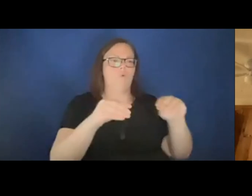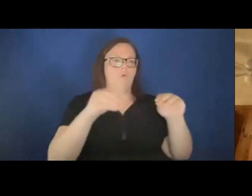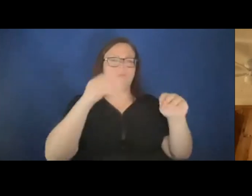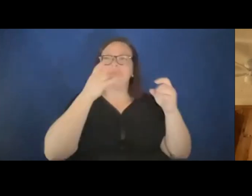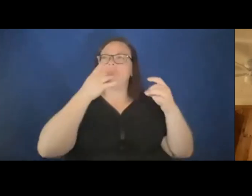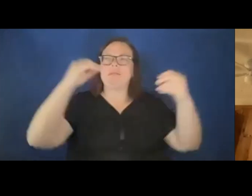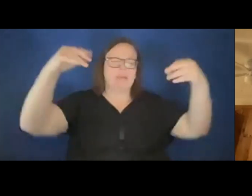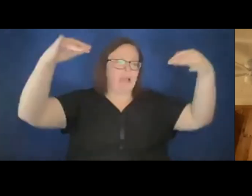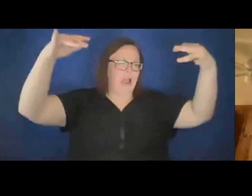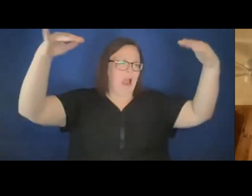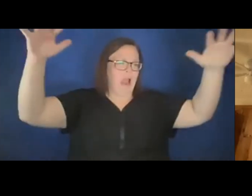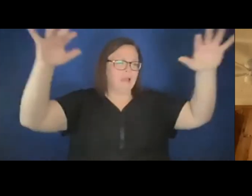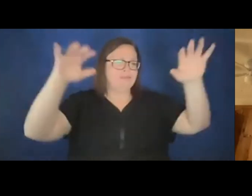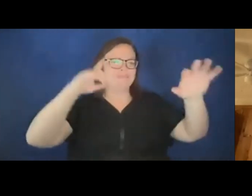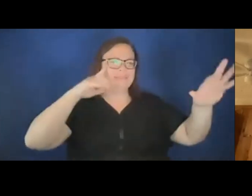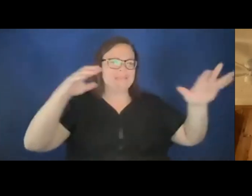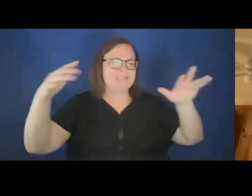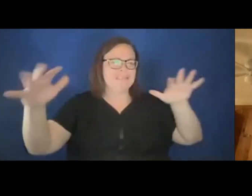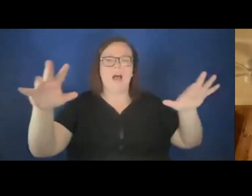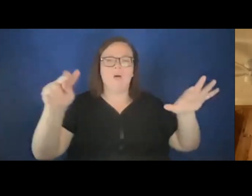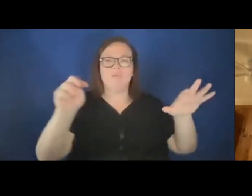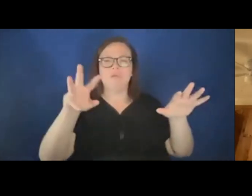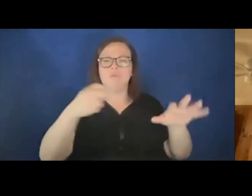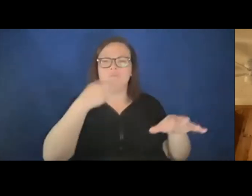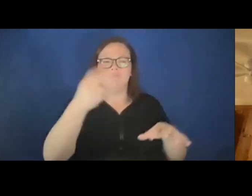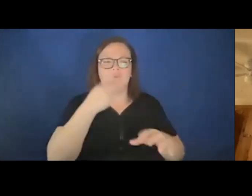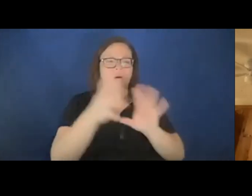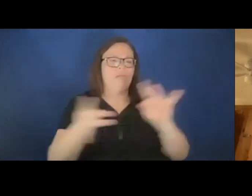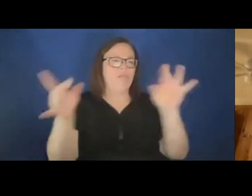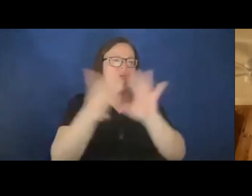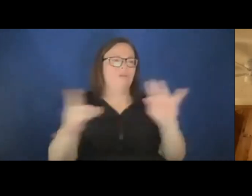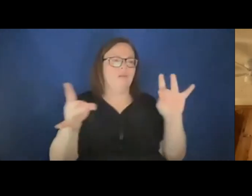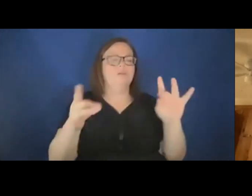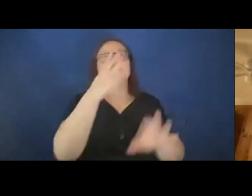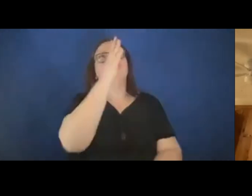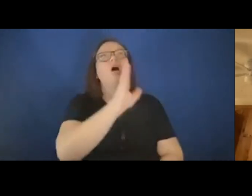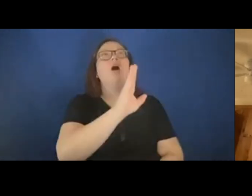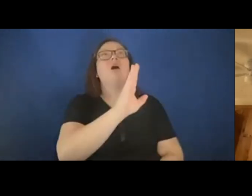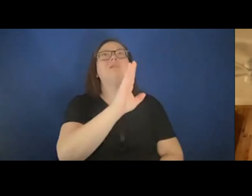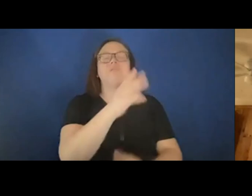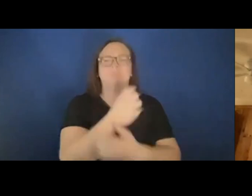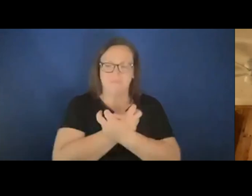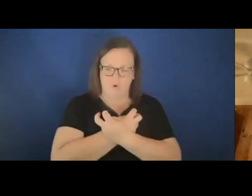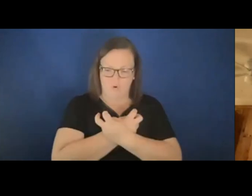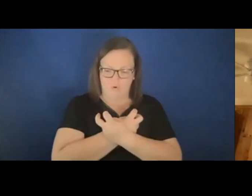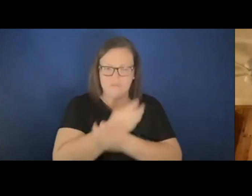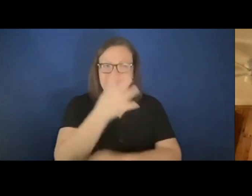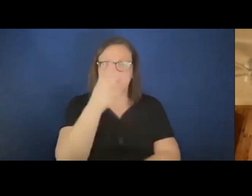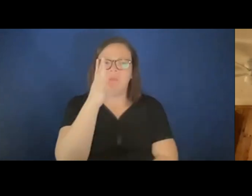The unending sound. Of a newscaster’s voice. Dear God, Dear Bones, Dear Mother. Please,